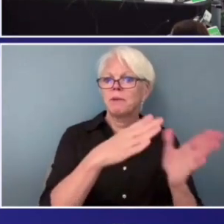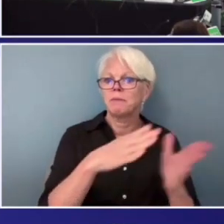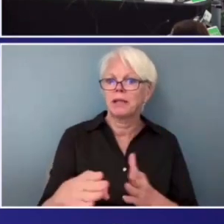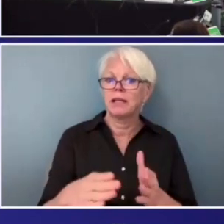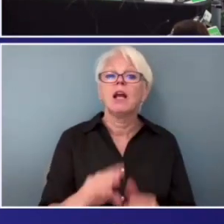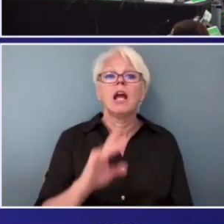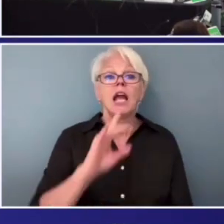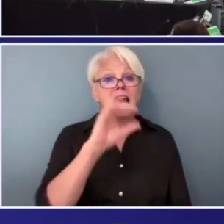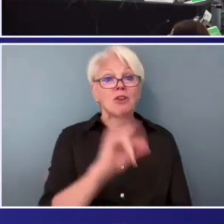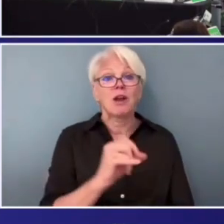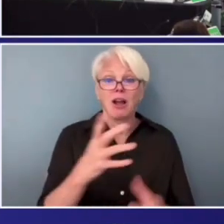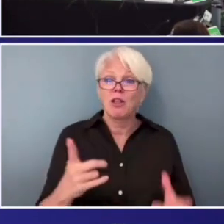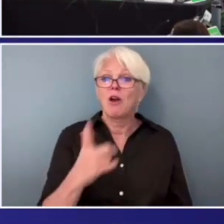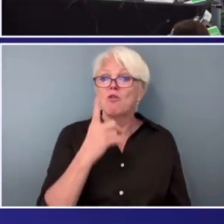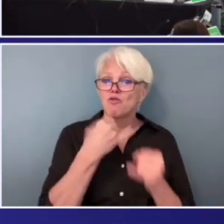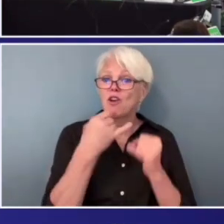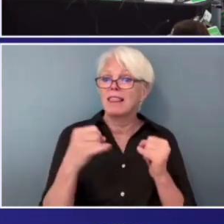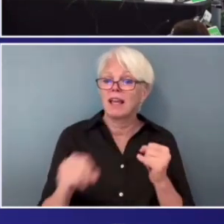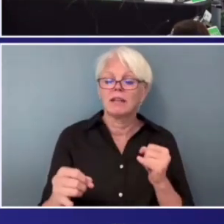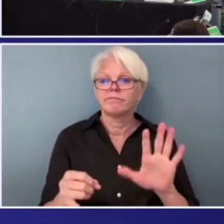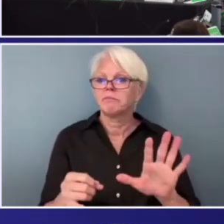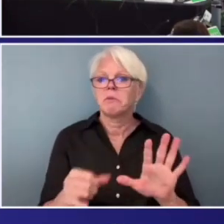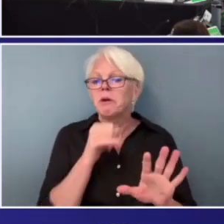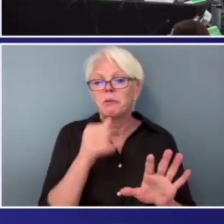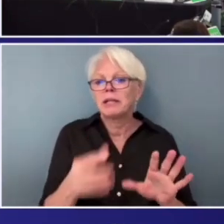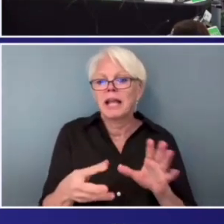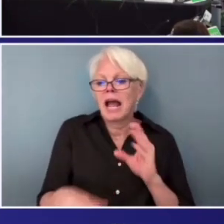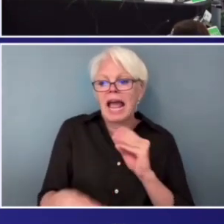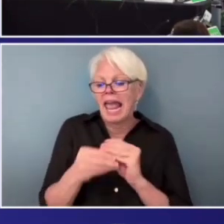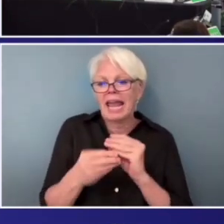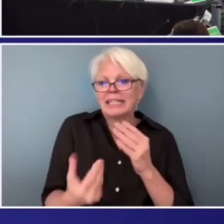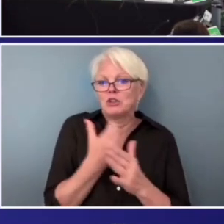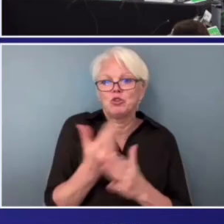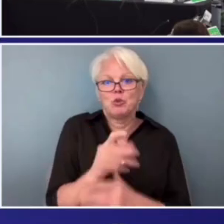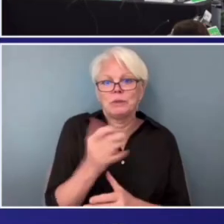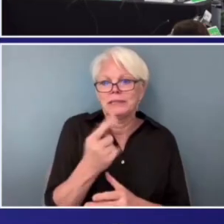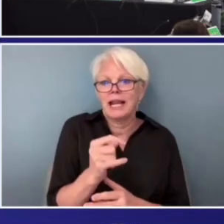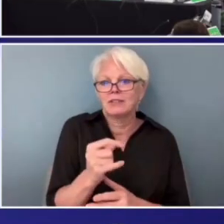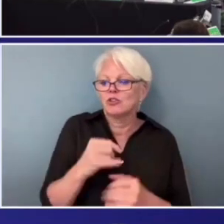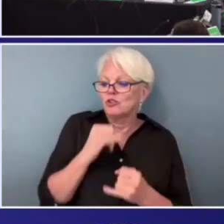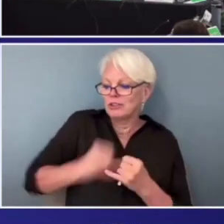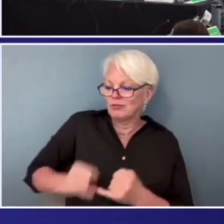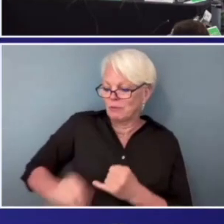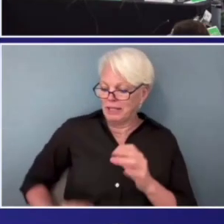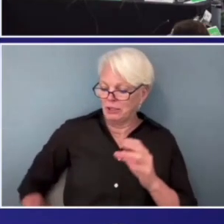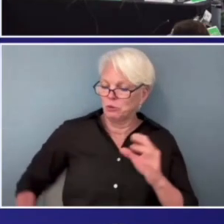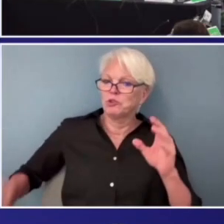line, but we are not adding brand new text here. We're moving the text from later in the, in the reg pack --